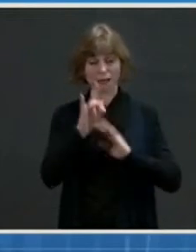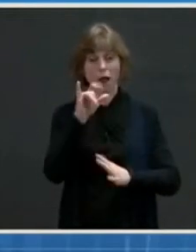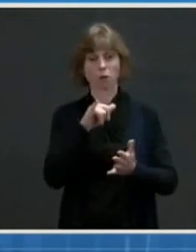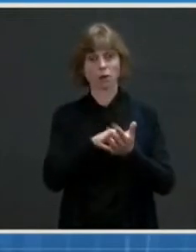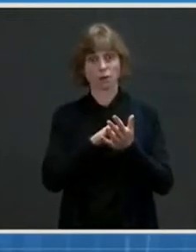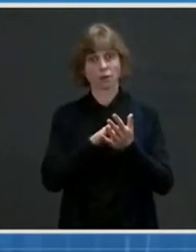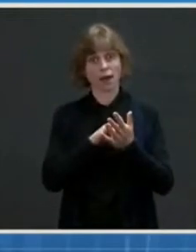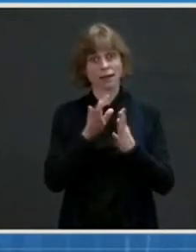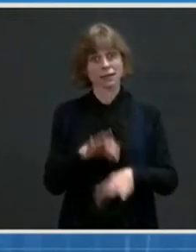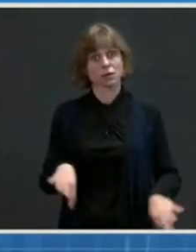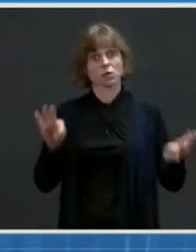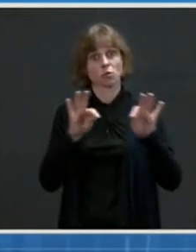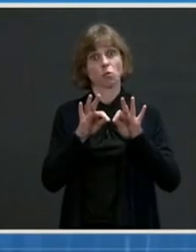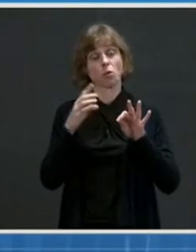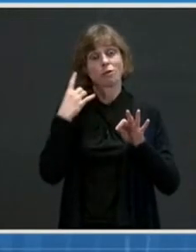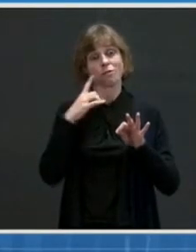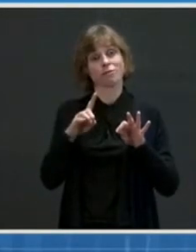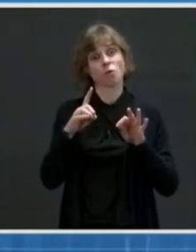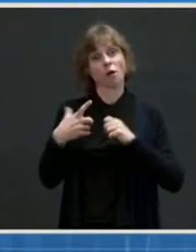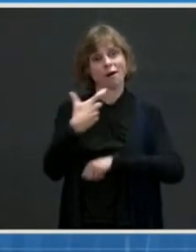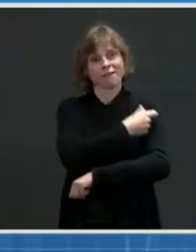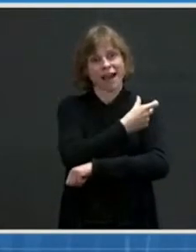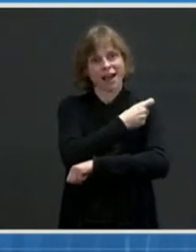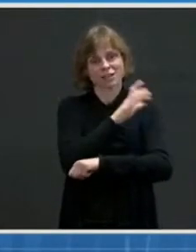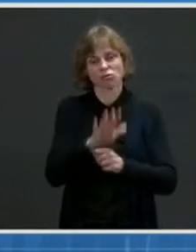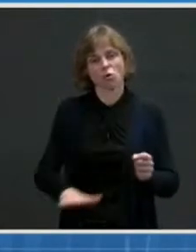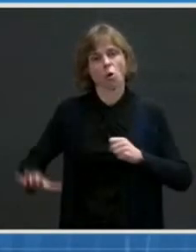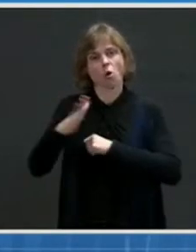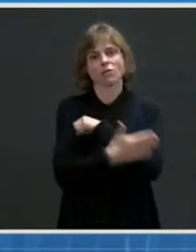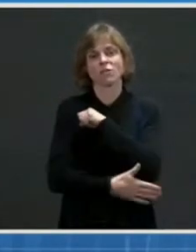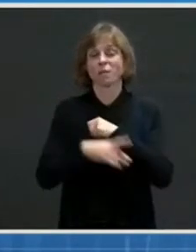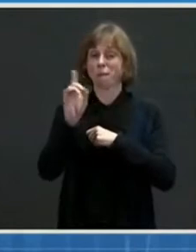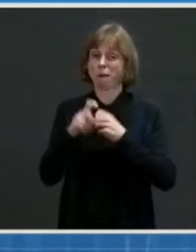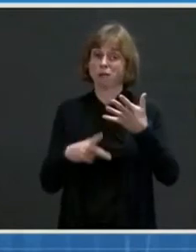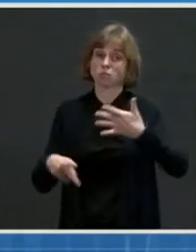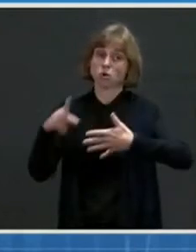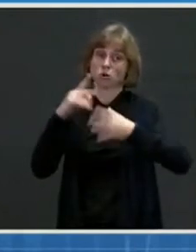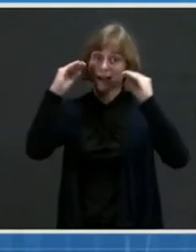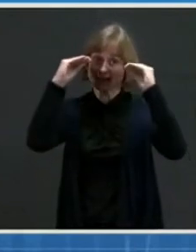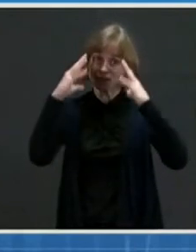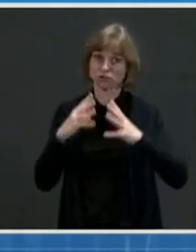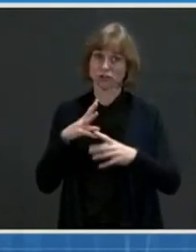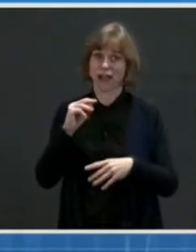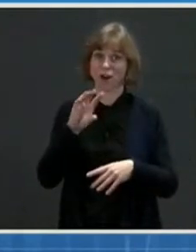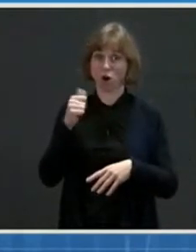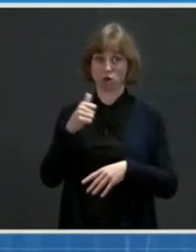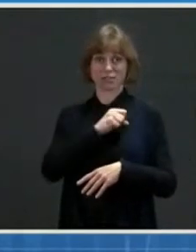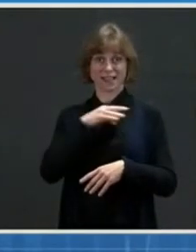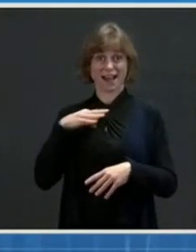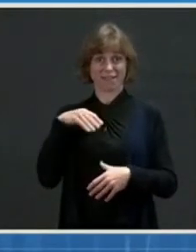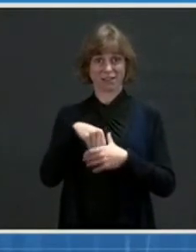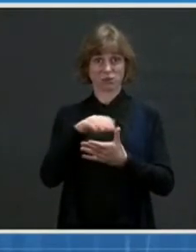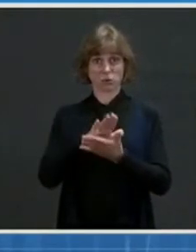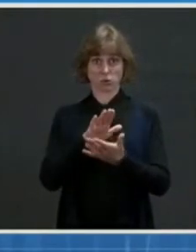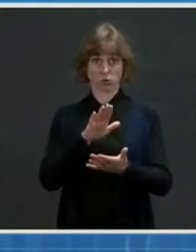THE FINDINGS ALSO HIGHLIGHT THE IMPORTANCE OF SCALING UP VACCINATION EFFORTS ACROSS THE COUNTRY, INCLUDING THE